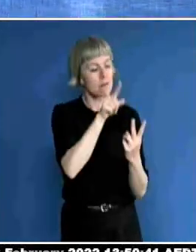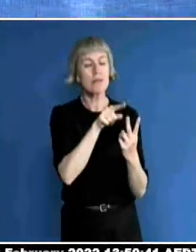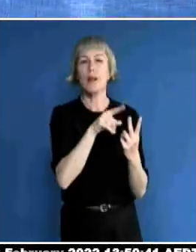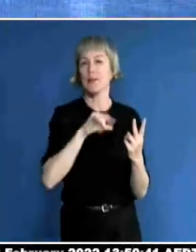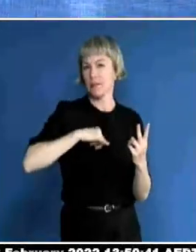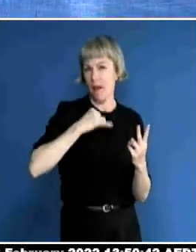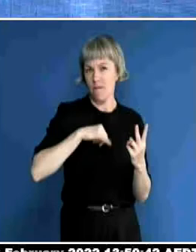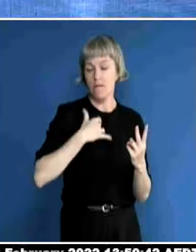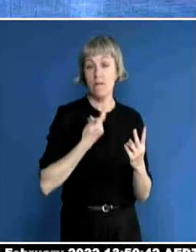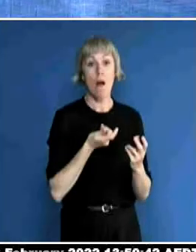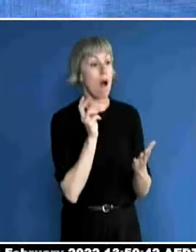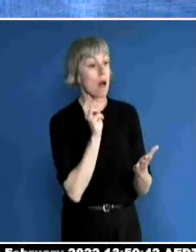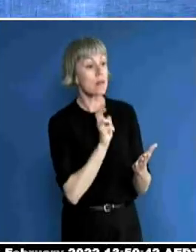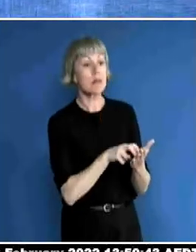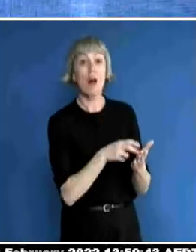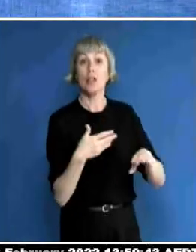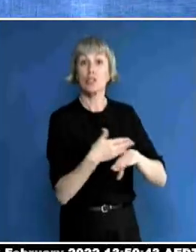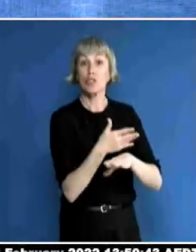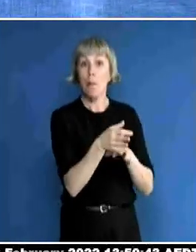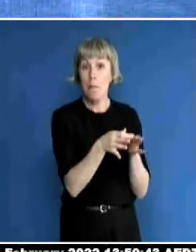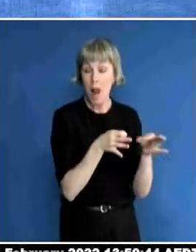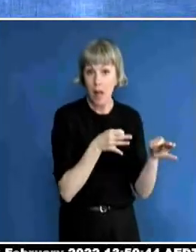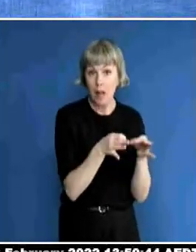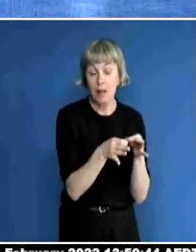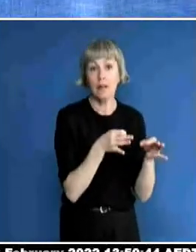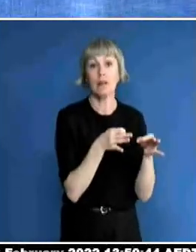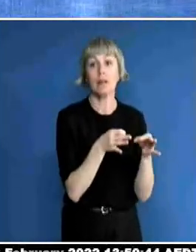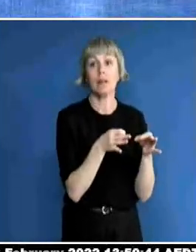I got - MS EASTMAN: Okay. And you got a copy of the job plan.